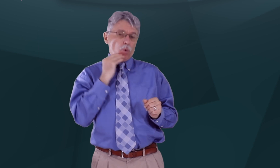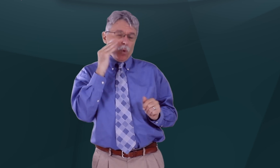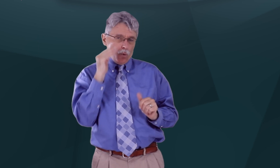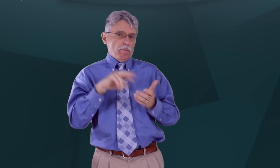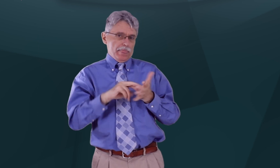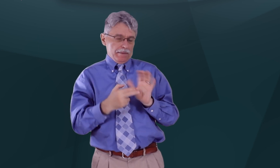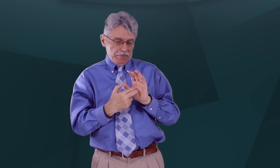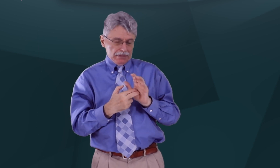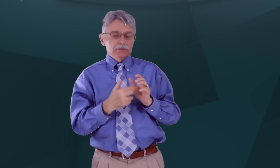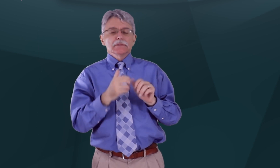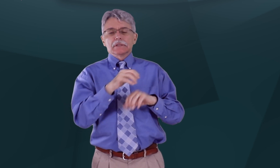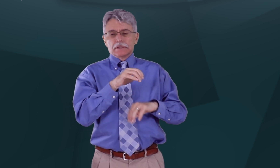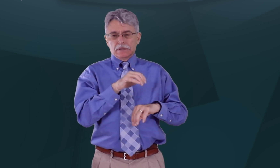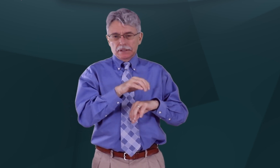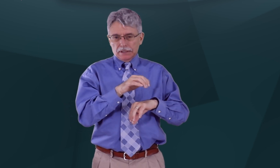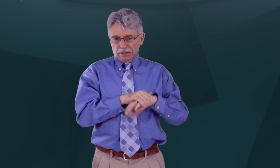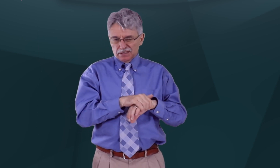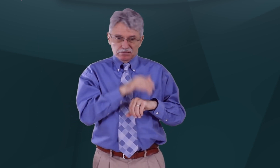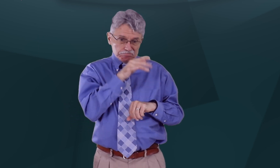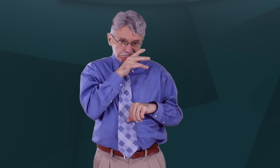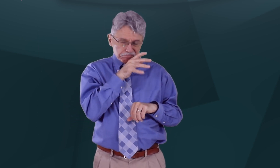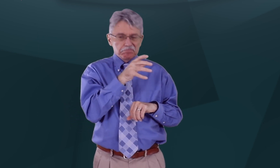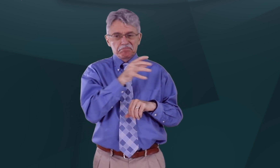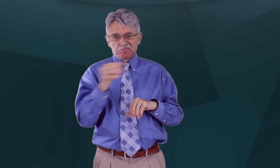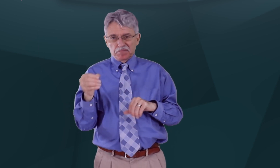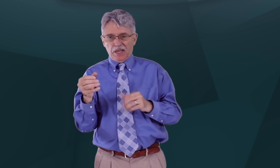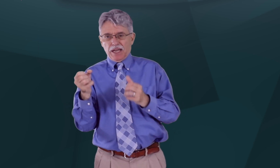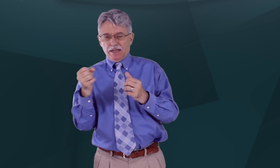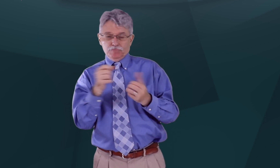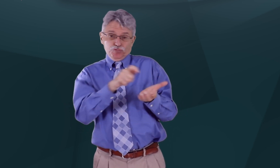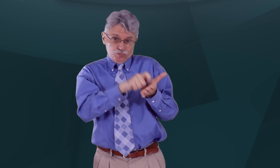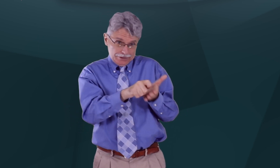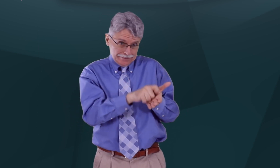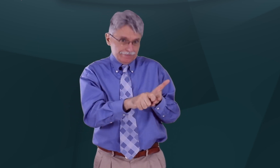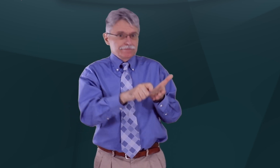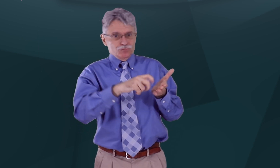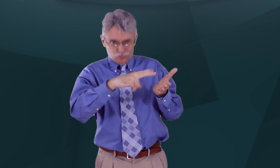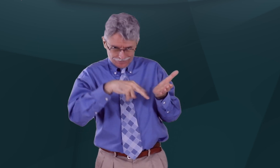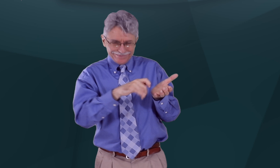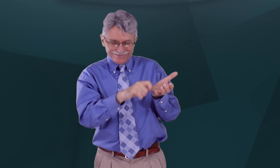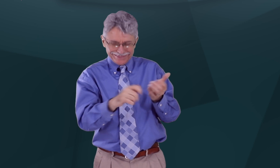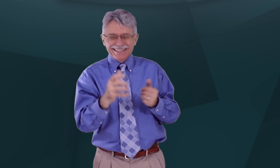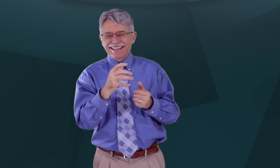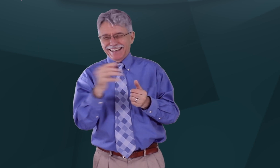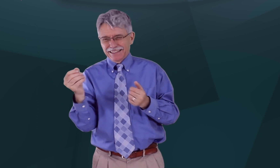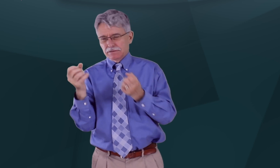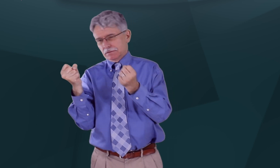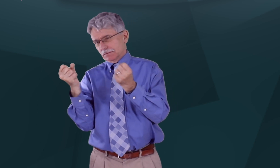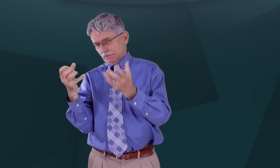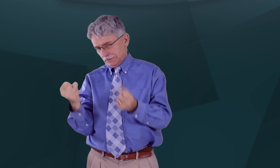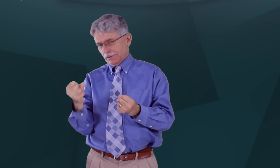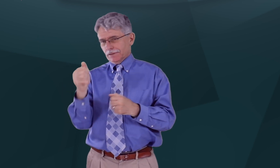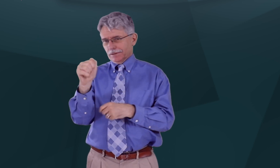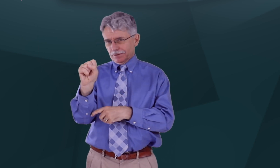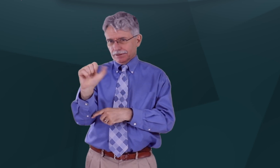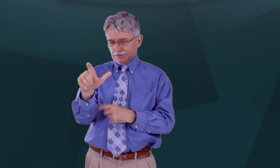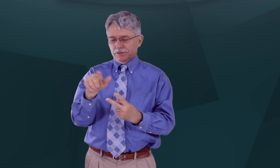Our -- our home is bilingual. That means we have spoken and written English and American sign language.